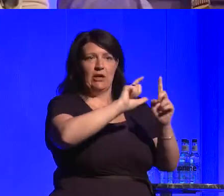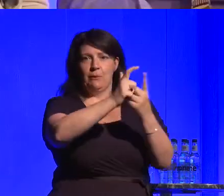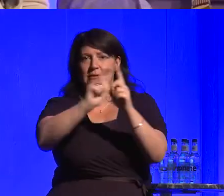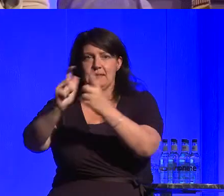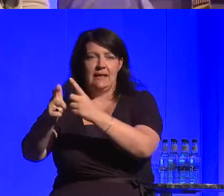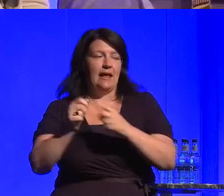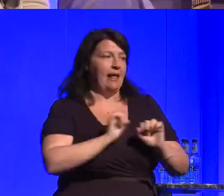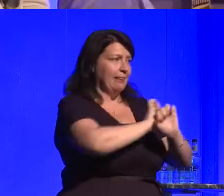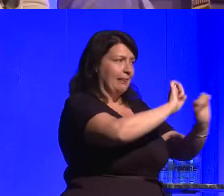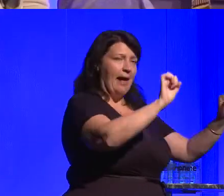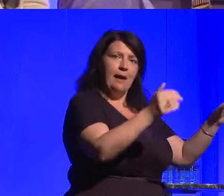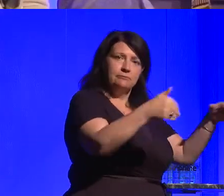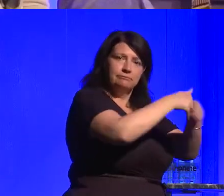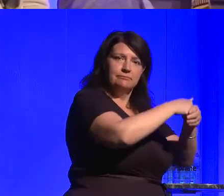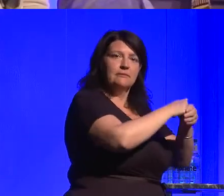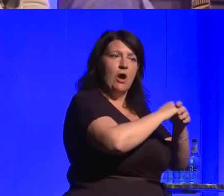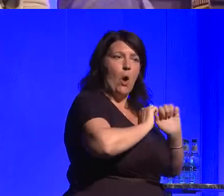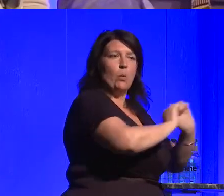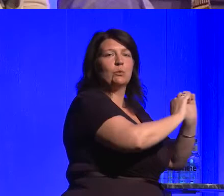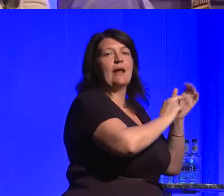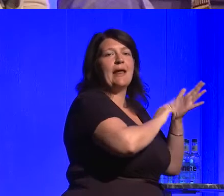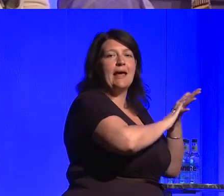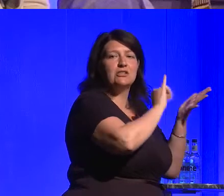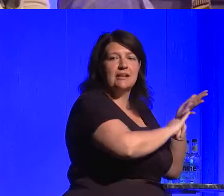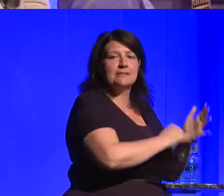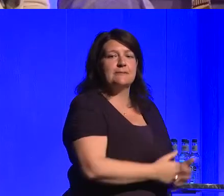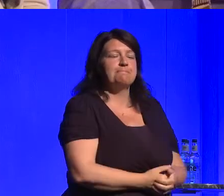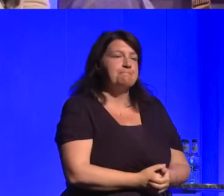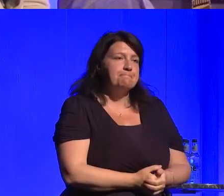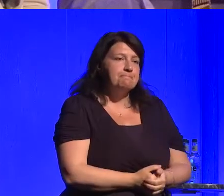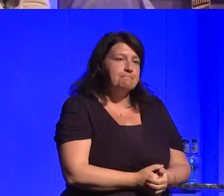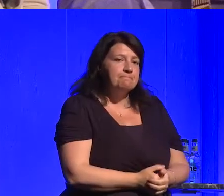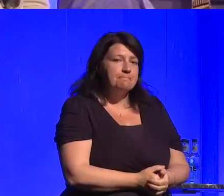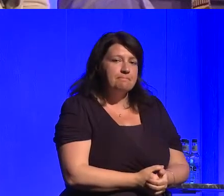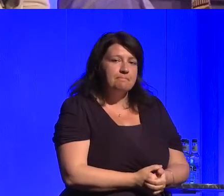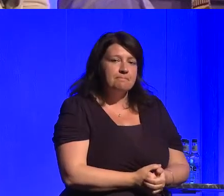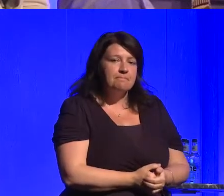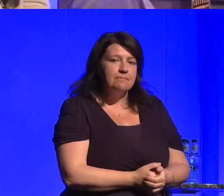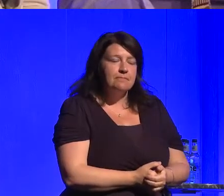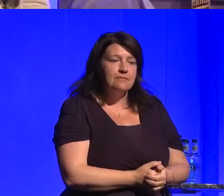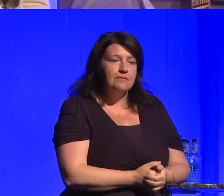If that is going to mean something, we need to change the relationship that we have between citizens and services.